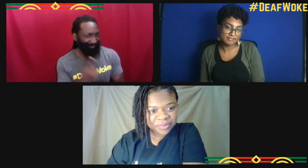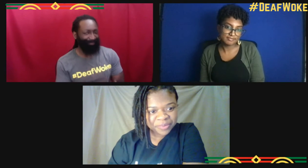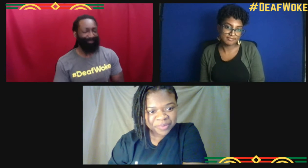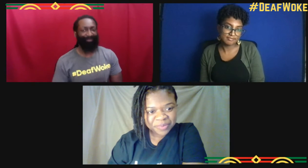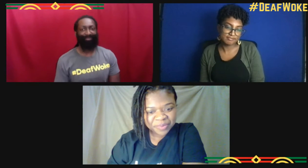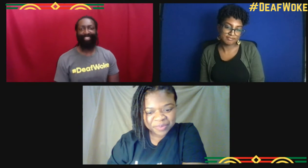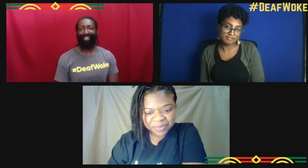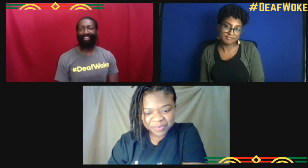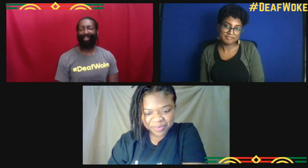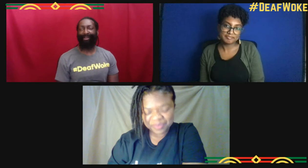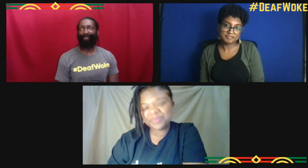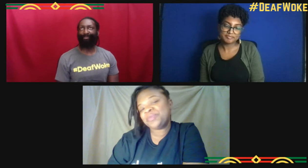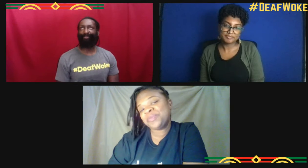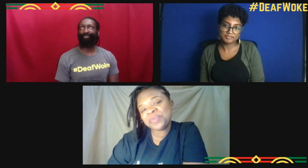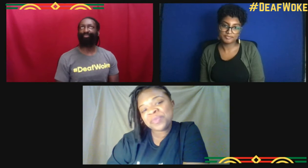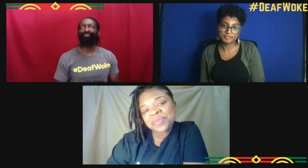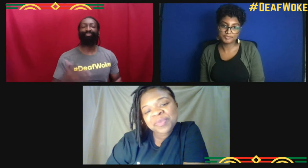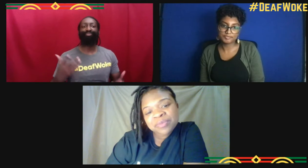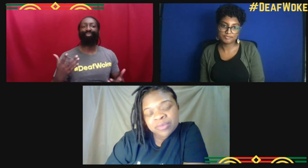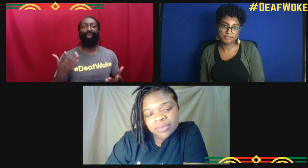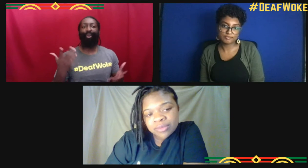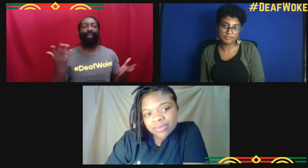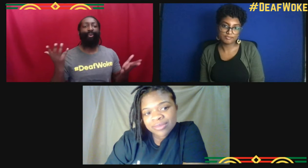My next question may be a little complicated.